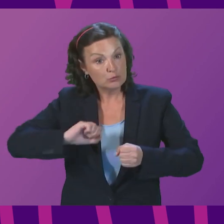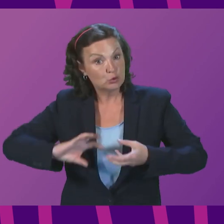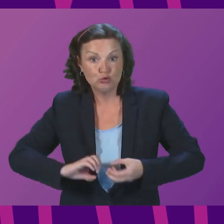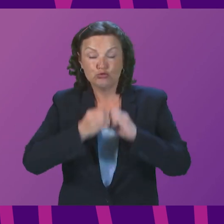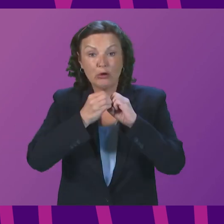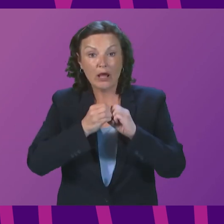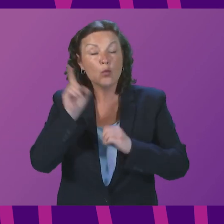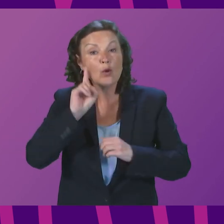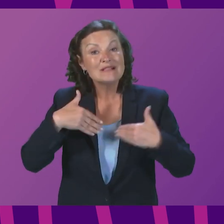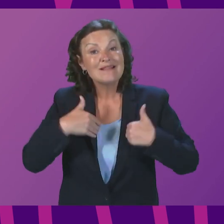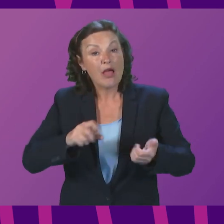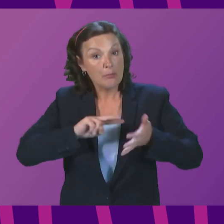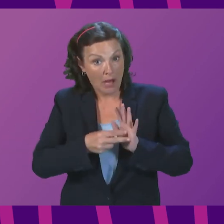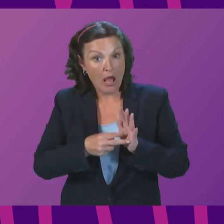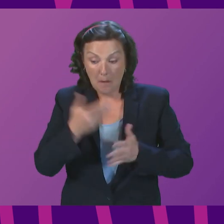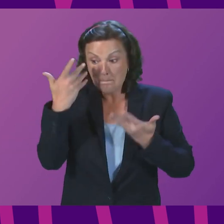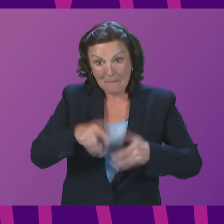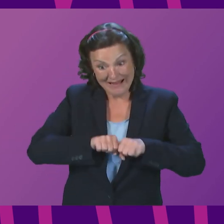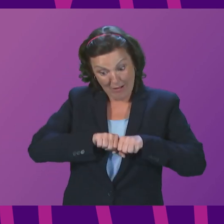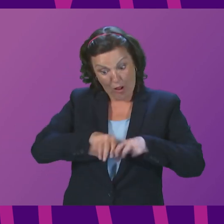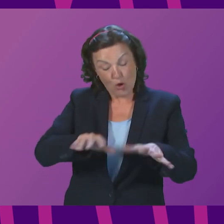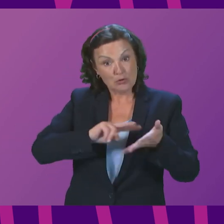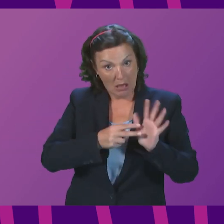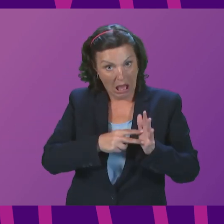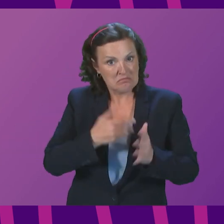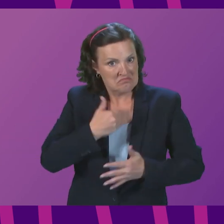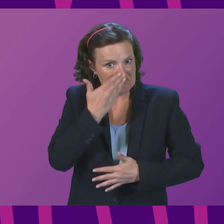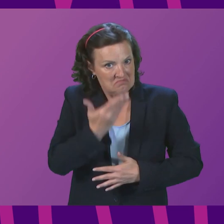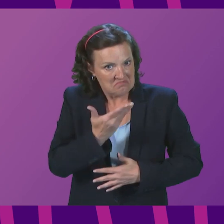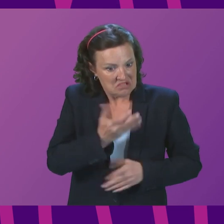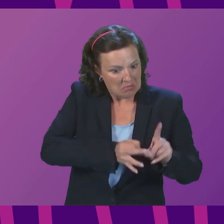Since the launch of the plan, progress has been made on a range of actions.